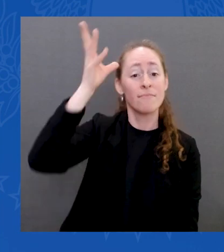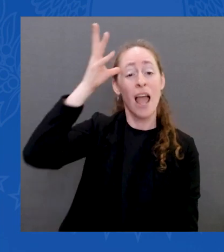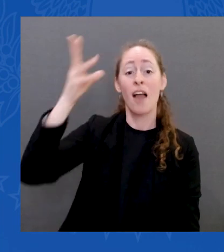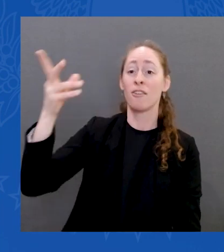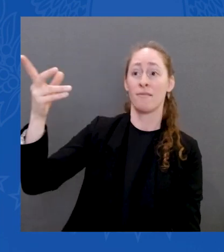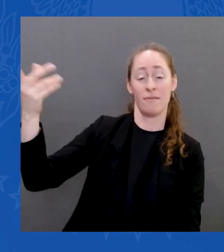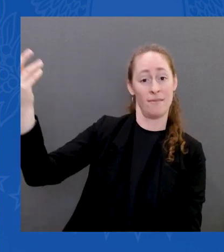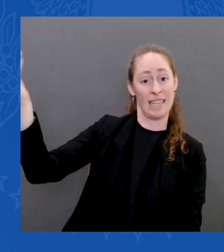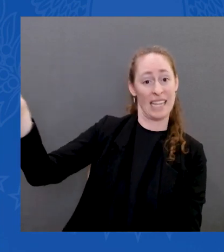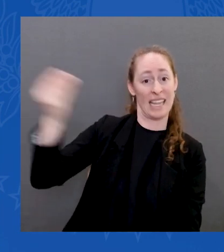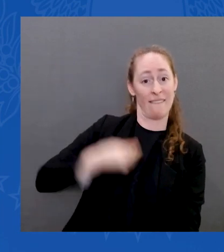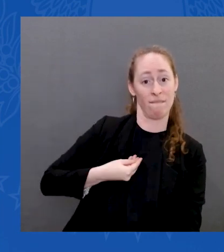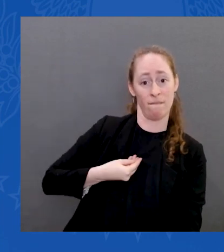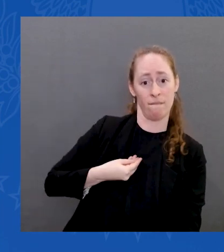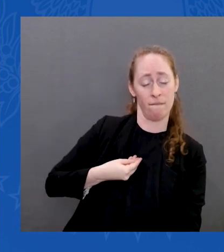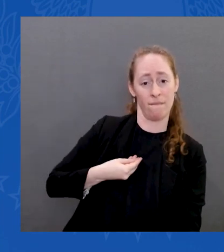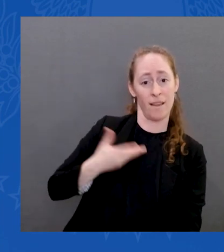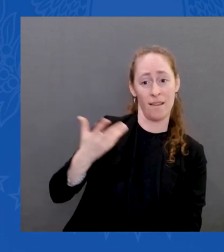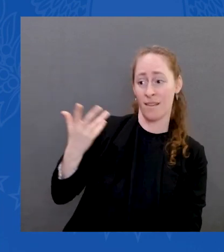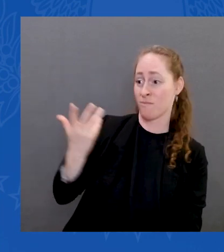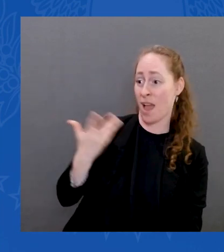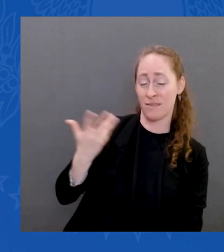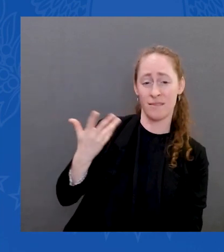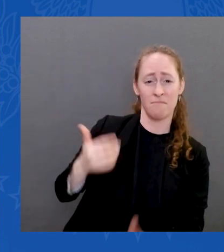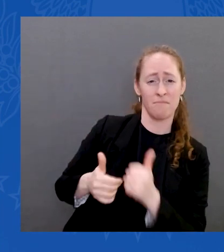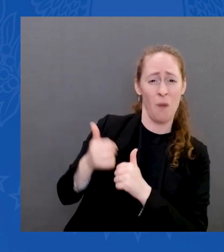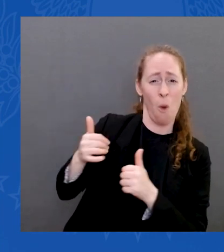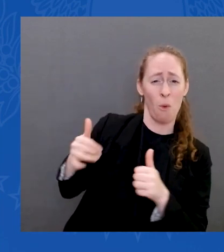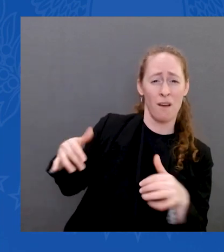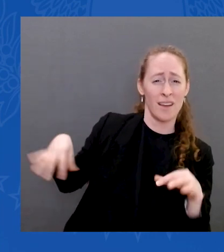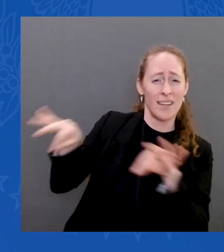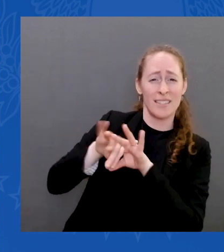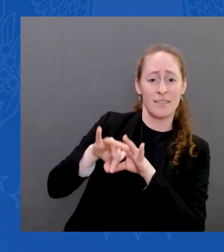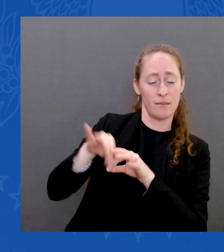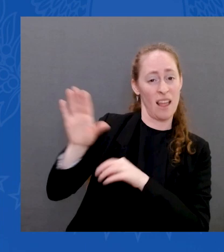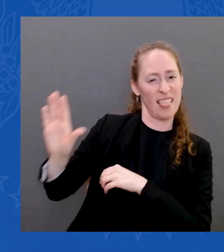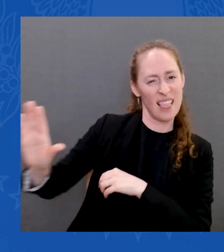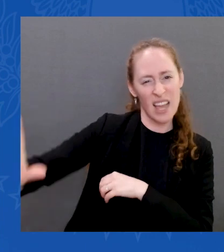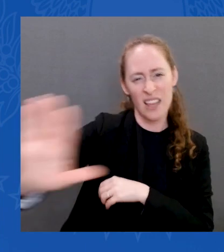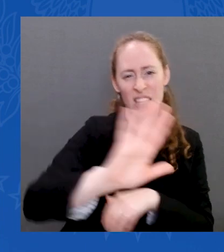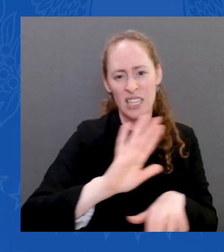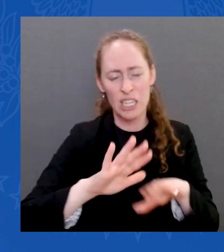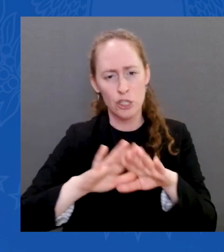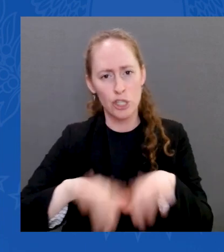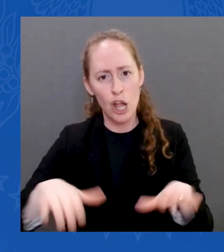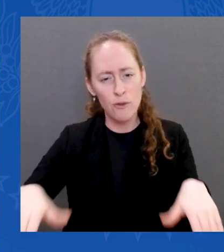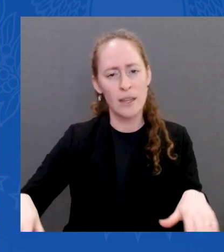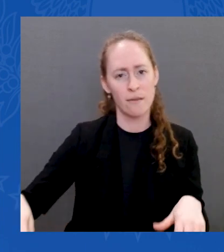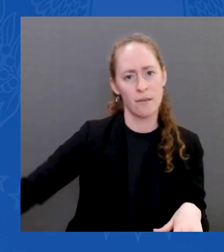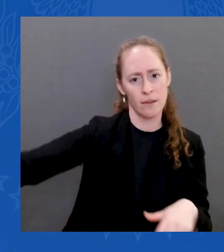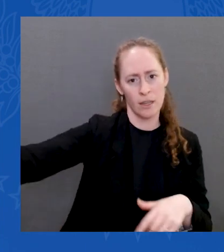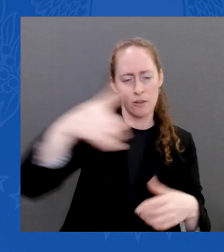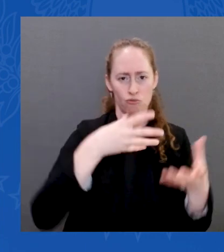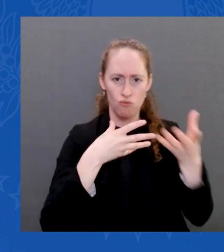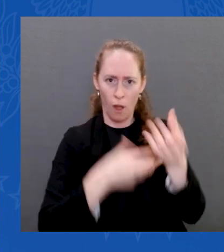Parents have placed trusts that we nurture, cultivate and help students find personal meaning